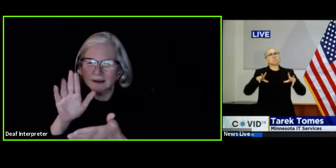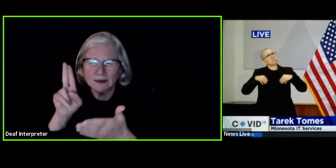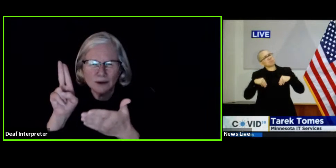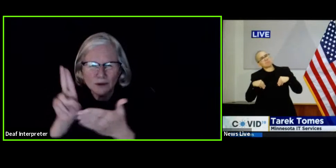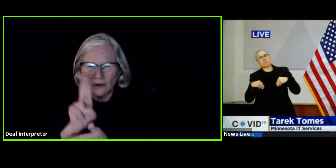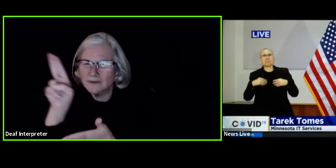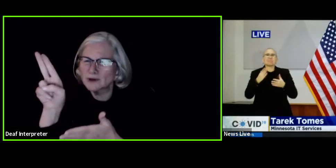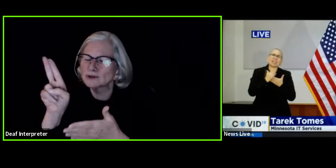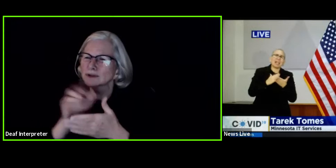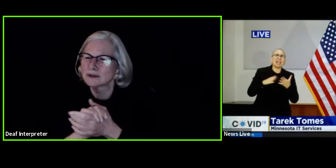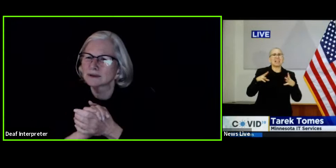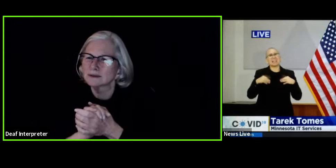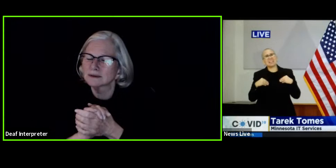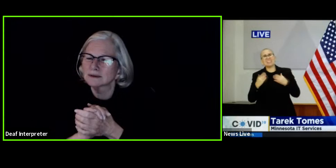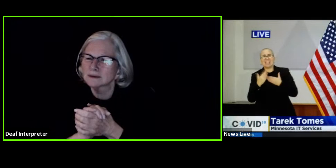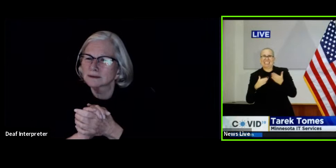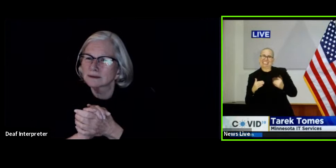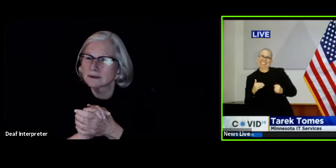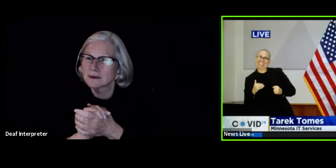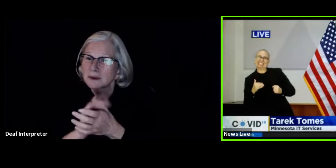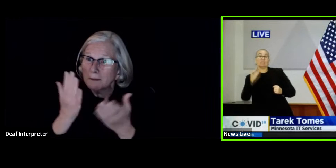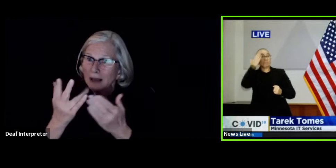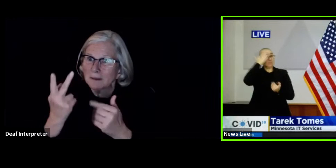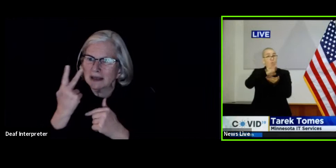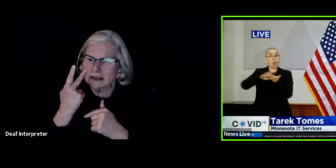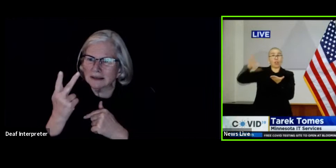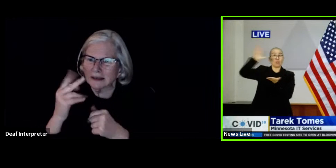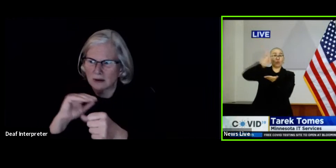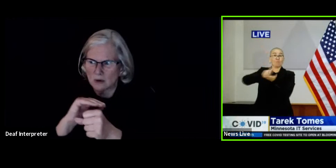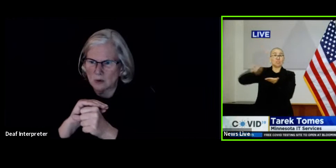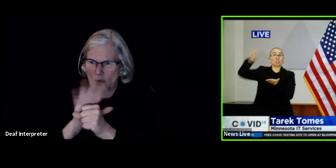AT LEAST 15% ADOPTION, THEY MAY SEE A SLOW OF COVID-19